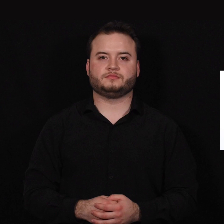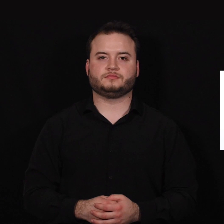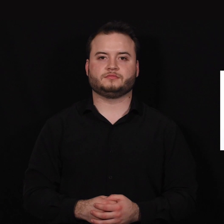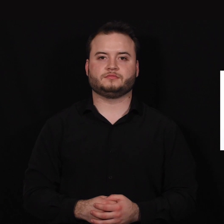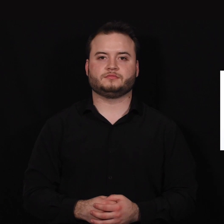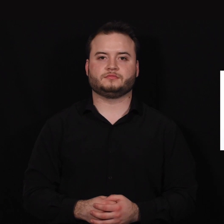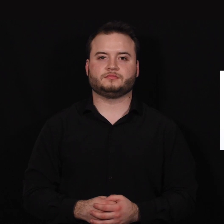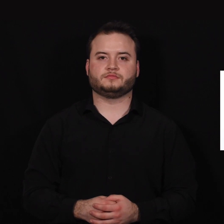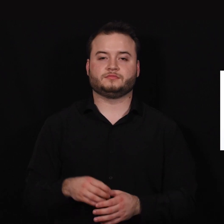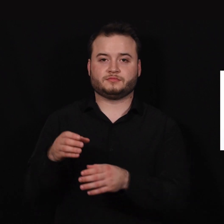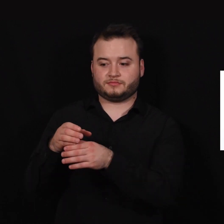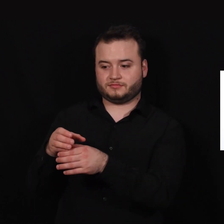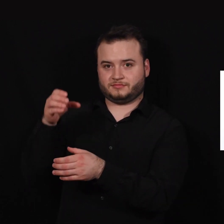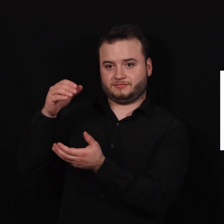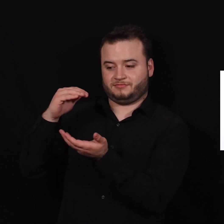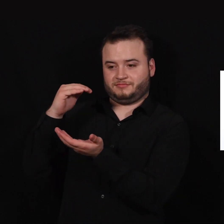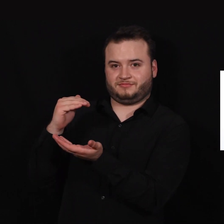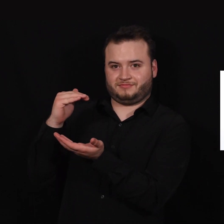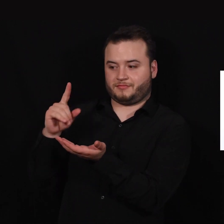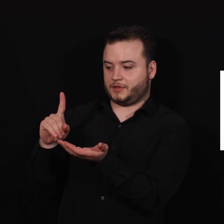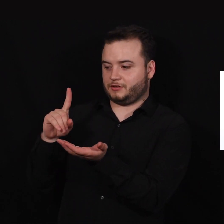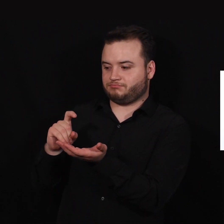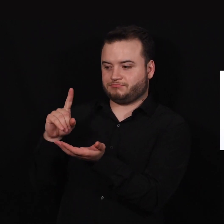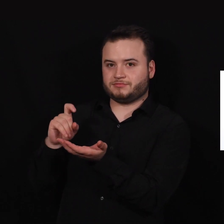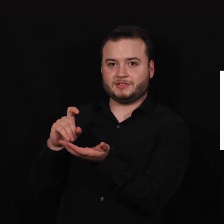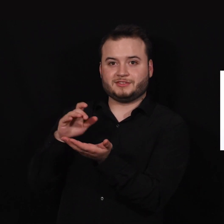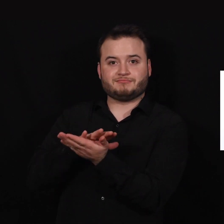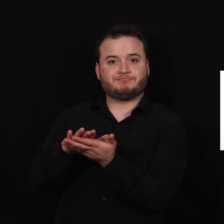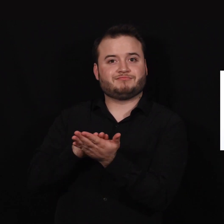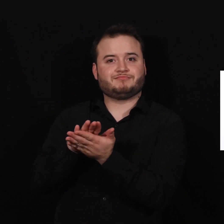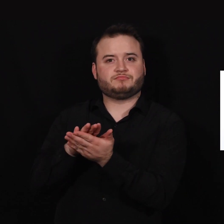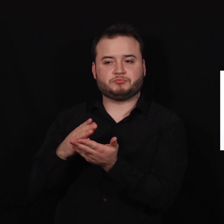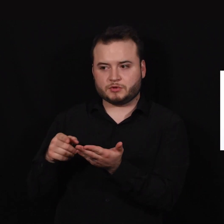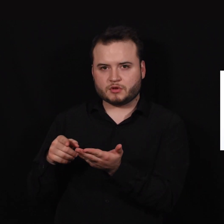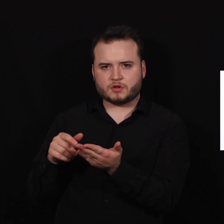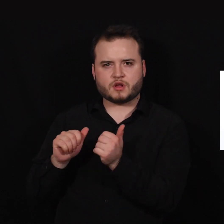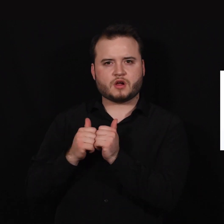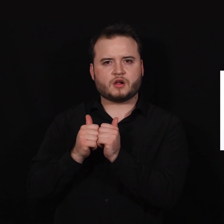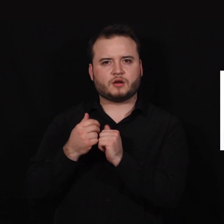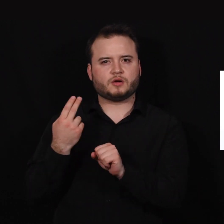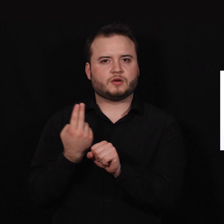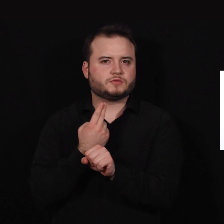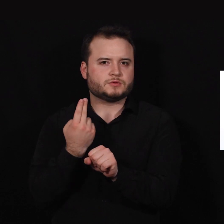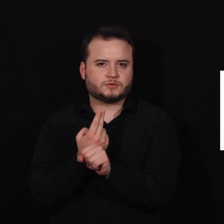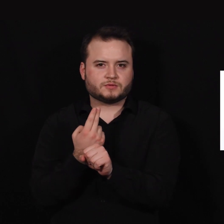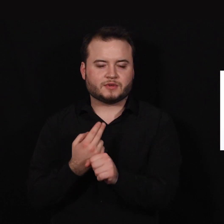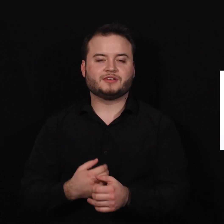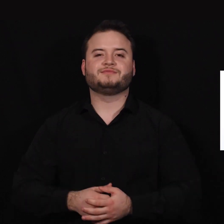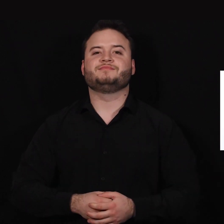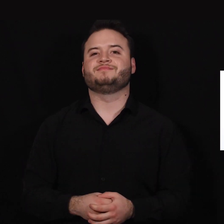Cleaning hands with hand sanitizer